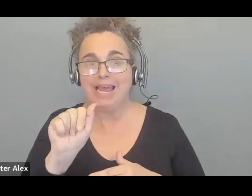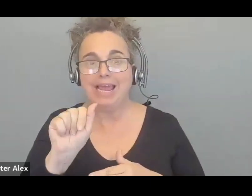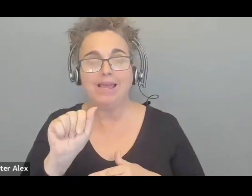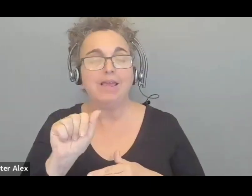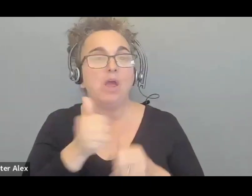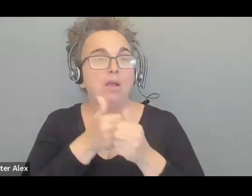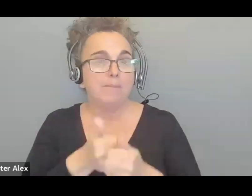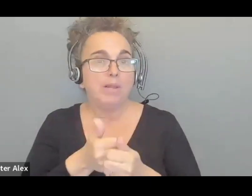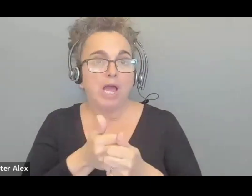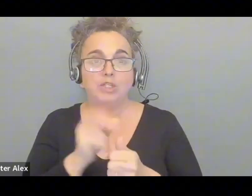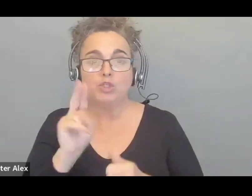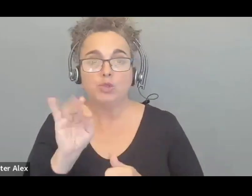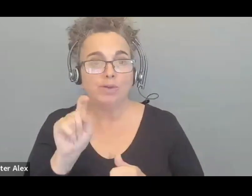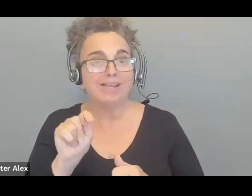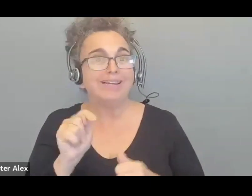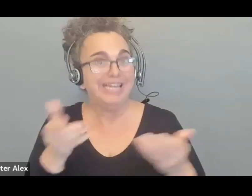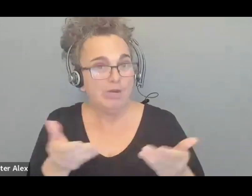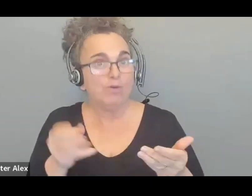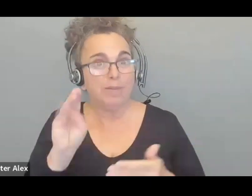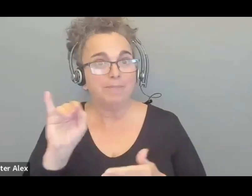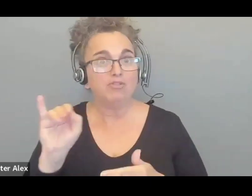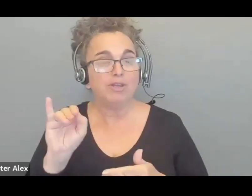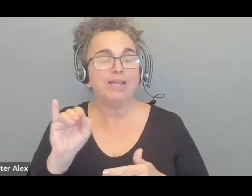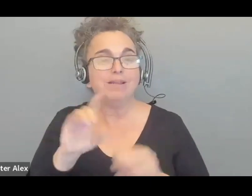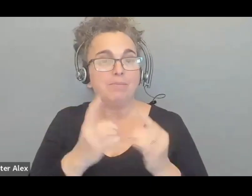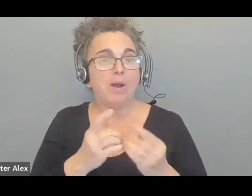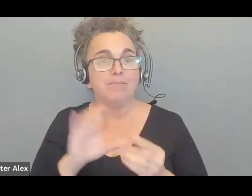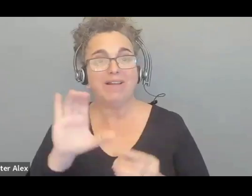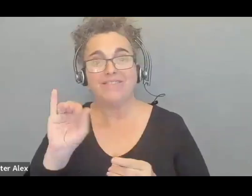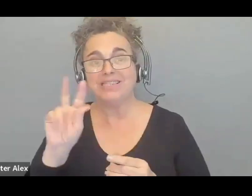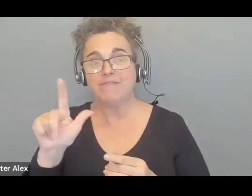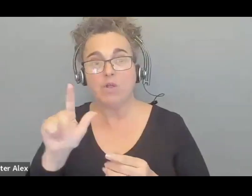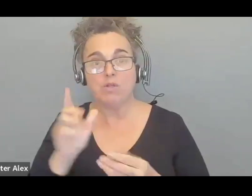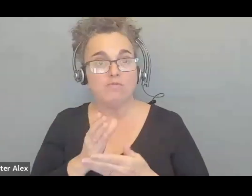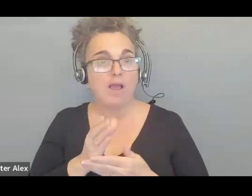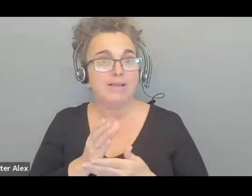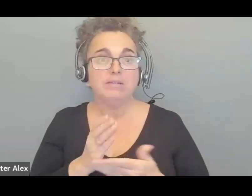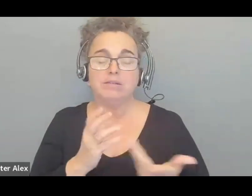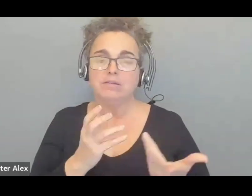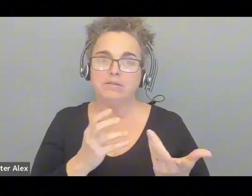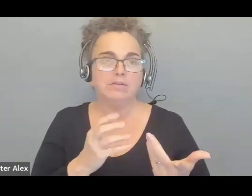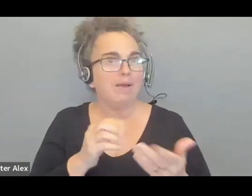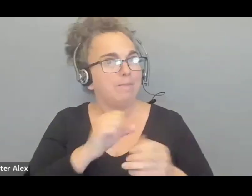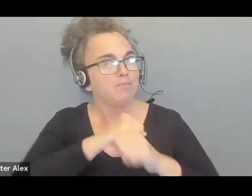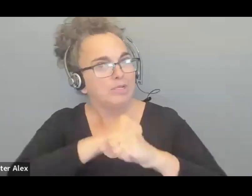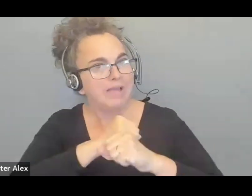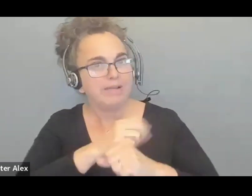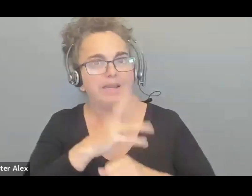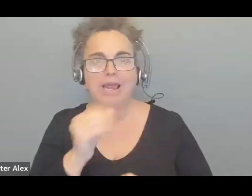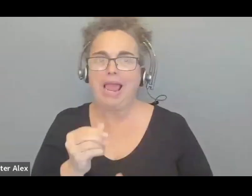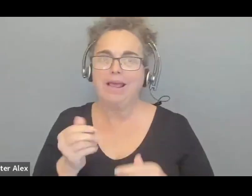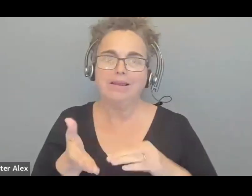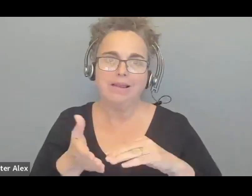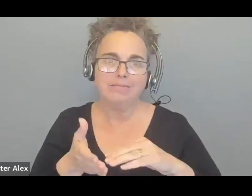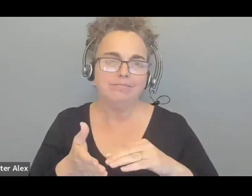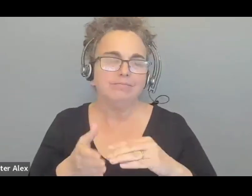Department of Civil Rights. And our primary role there is protecting and enhancing civil rights for individuals with disabilities.